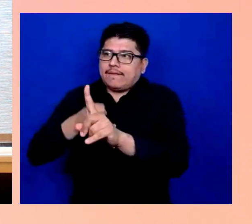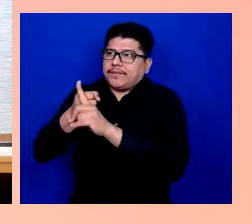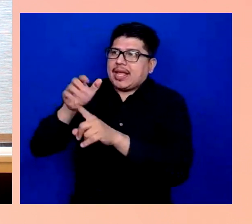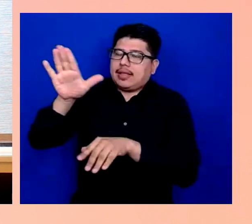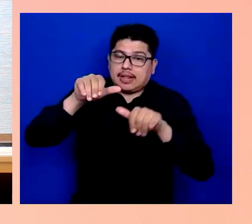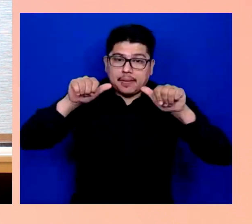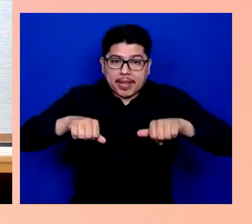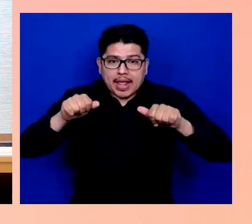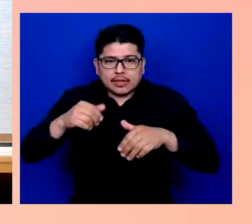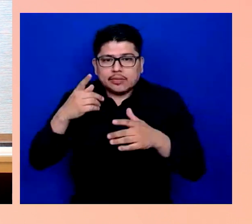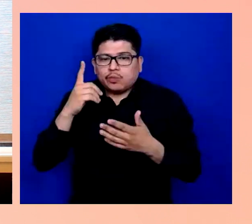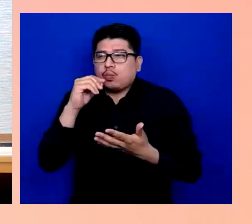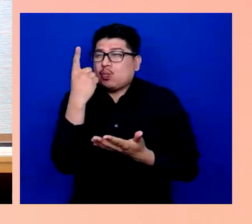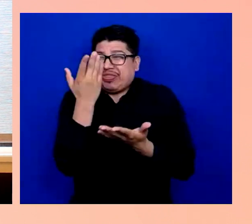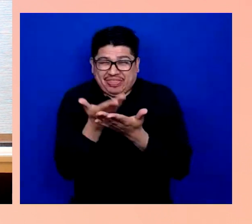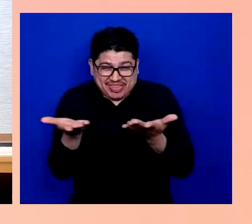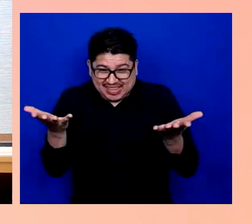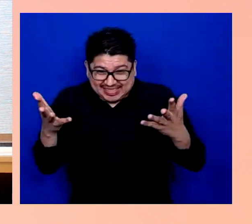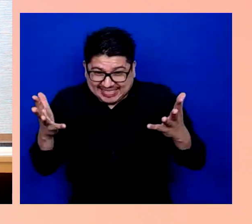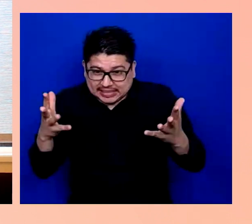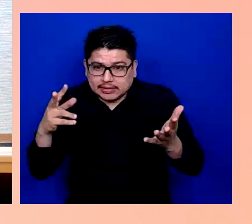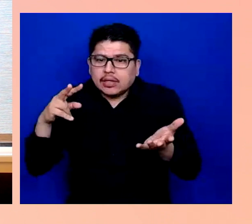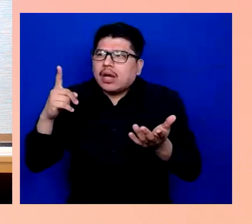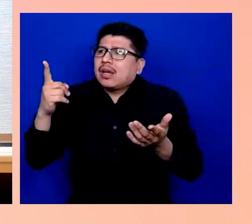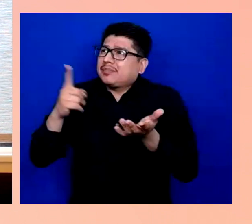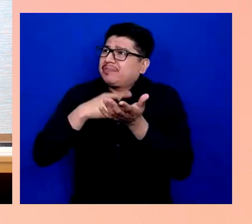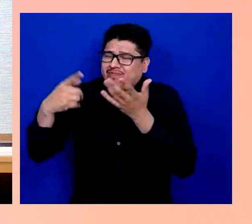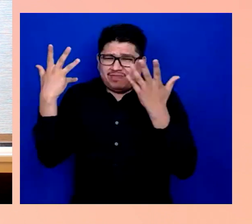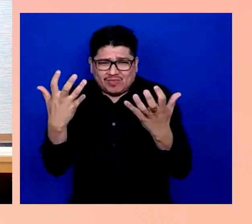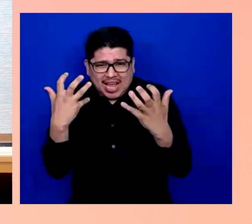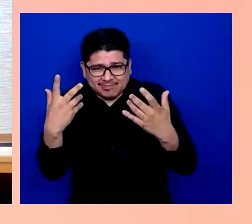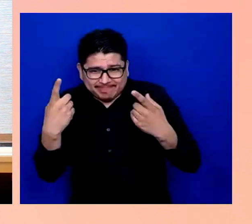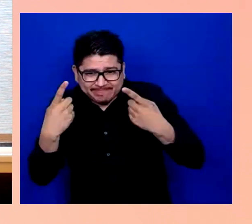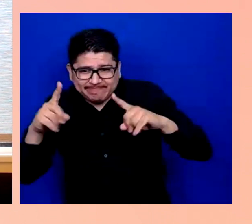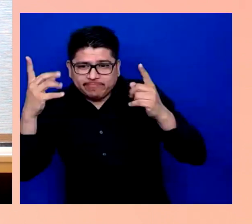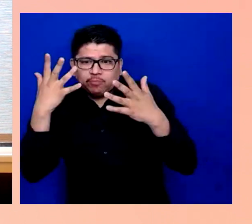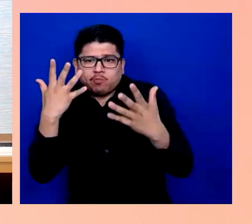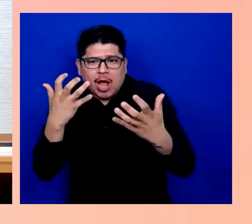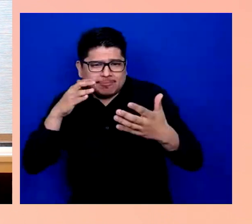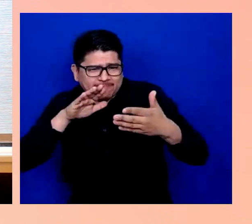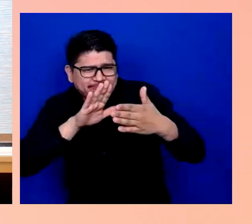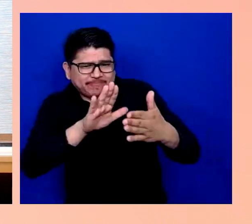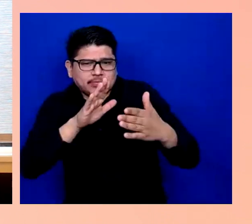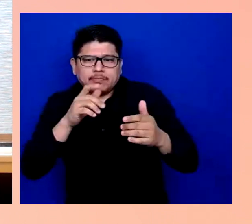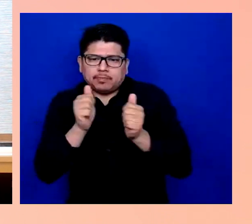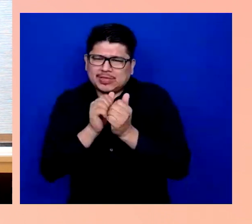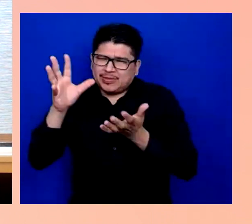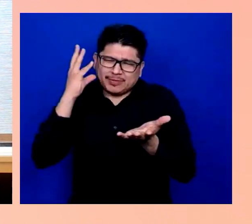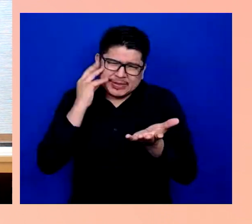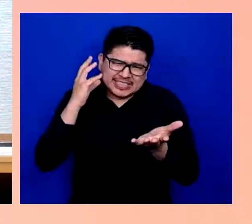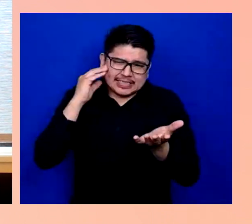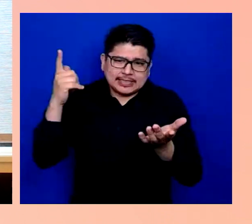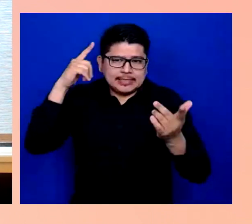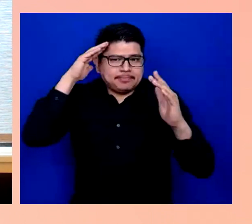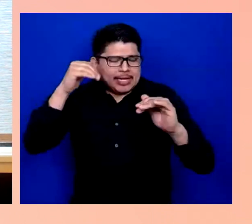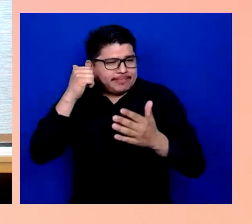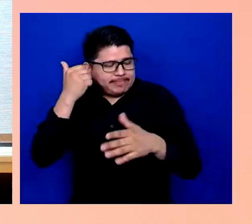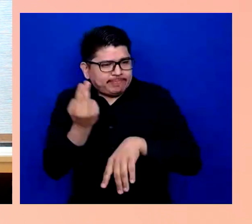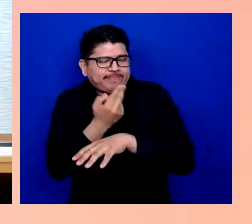or they encounter difficulty with the experiences that they're expected to use every day. It just takes one person who's